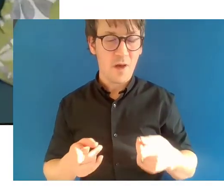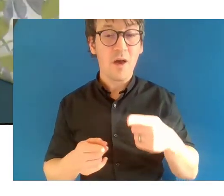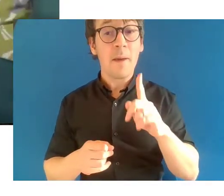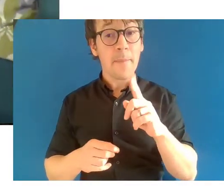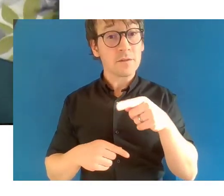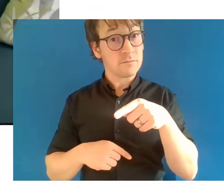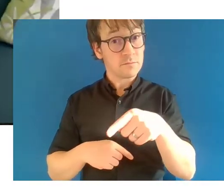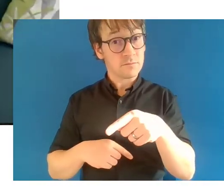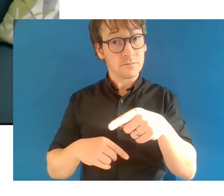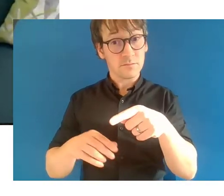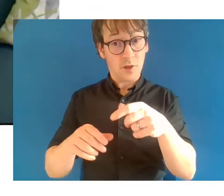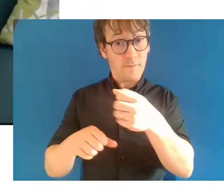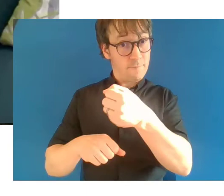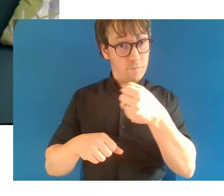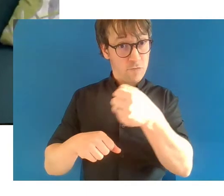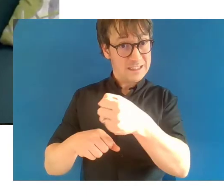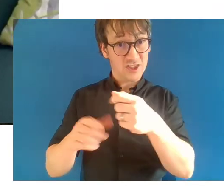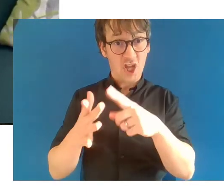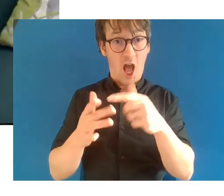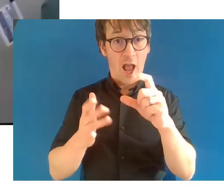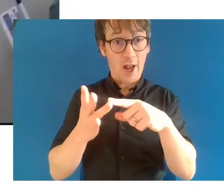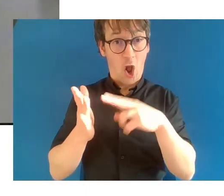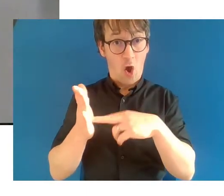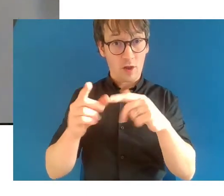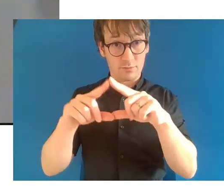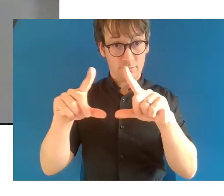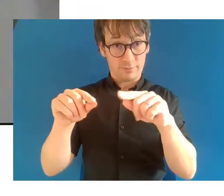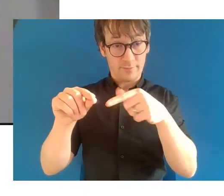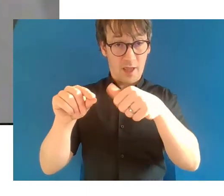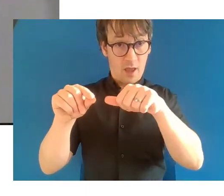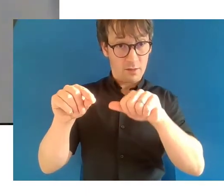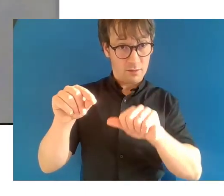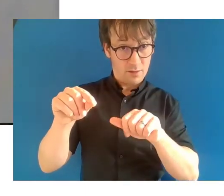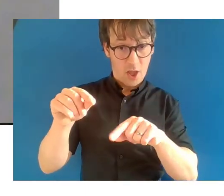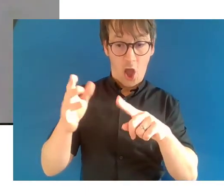good at the moment, but it says "Open" at the bottom there.